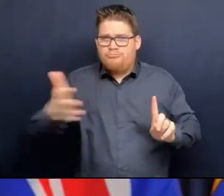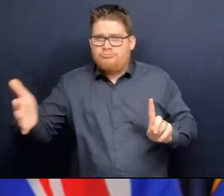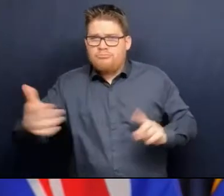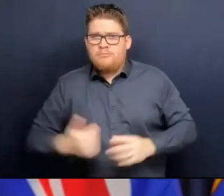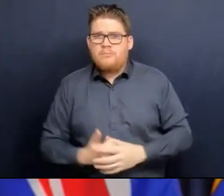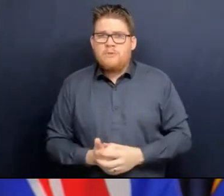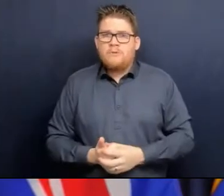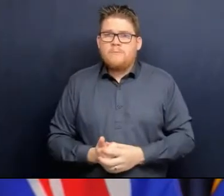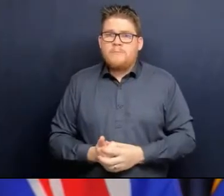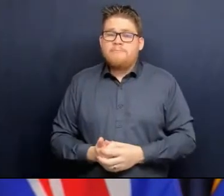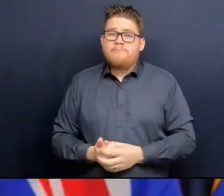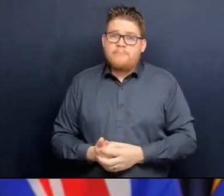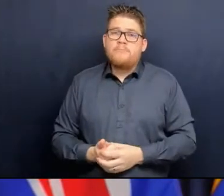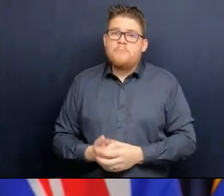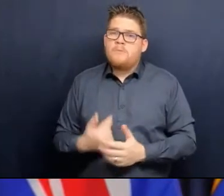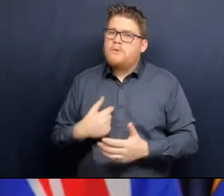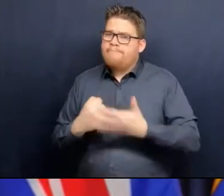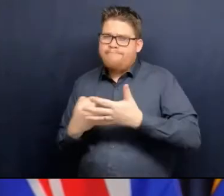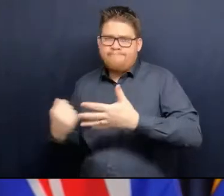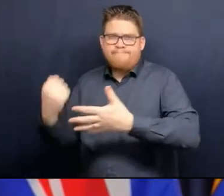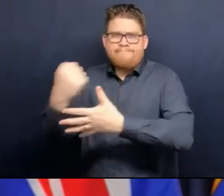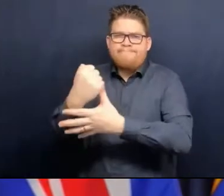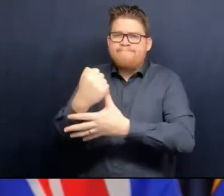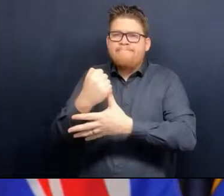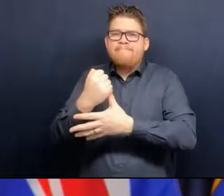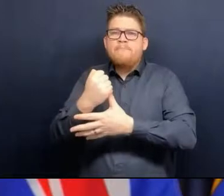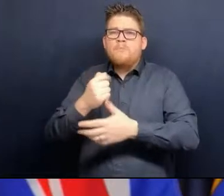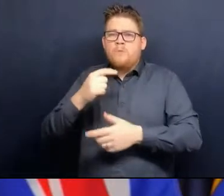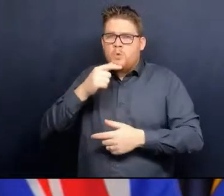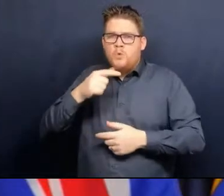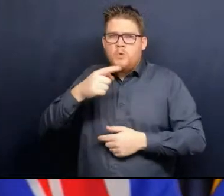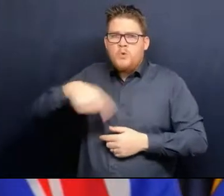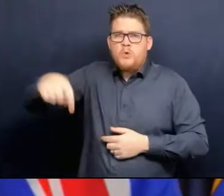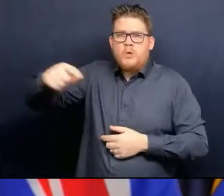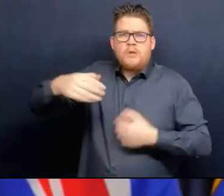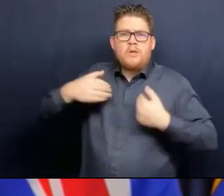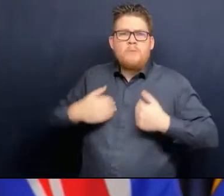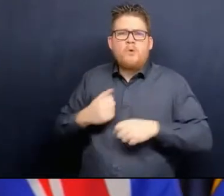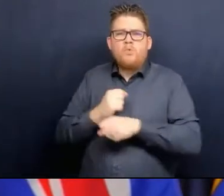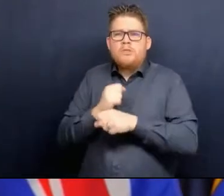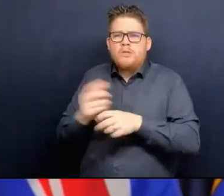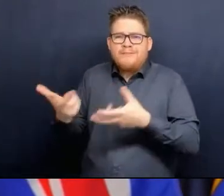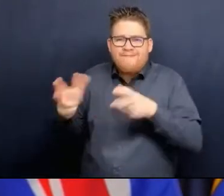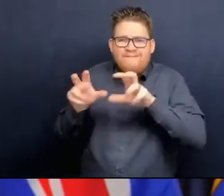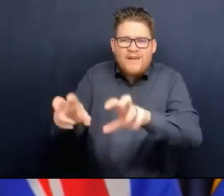that have supported long term care. So the health human resources question is a central question, and we'll be